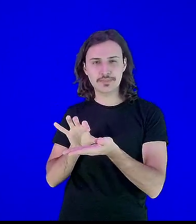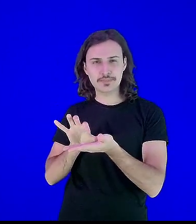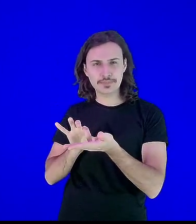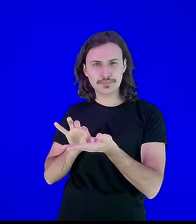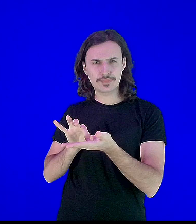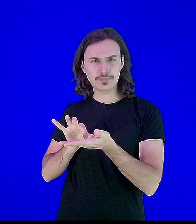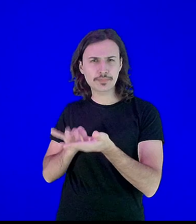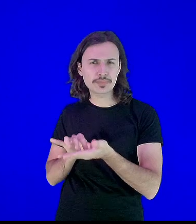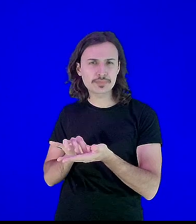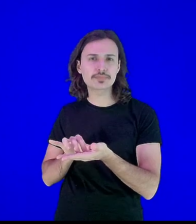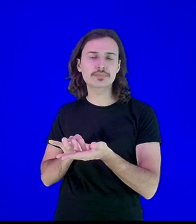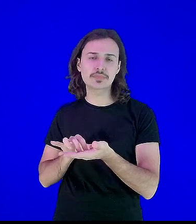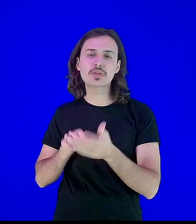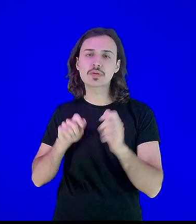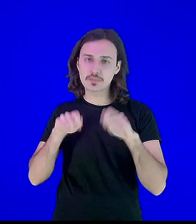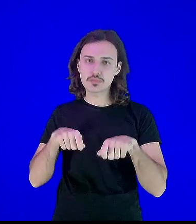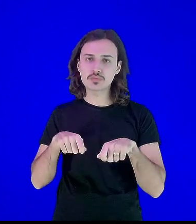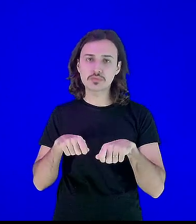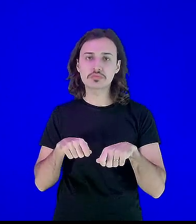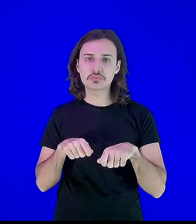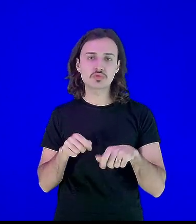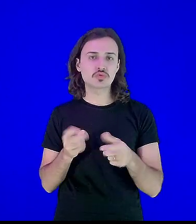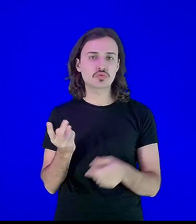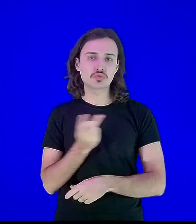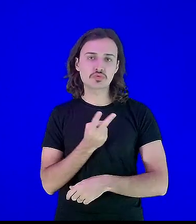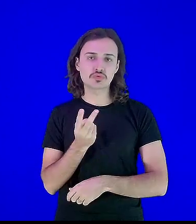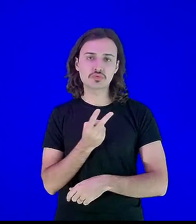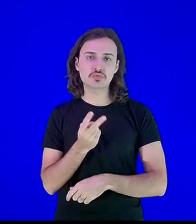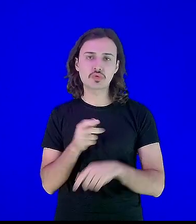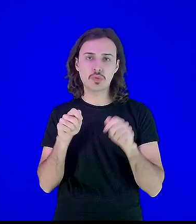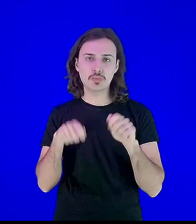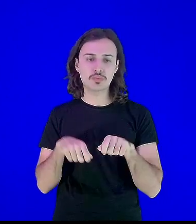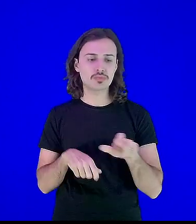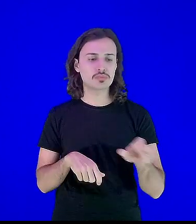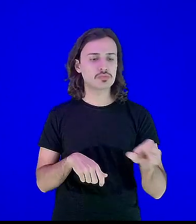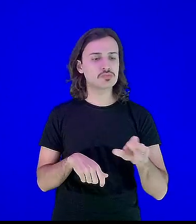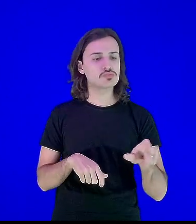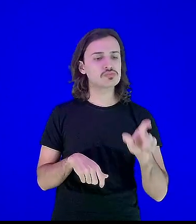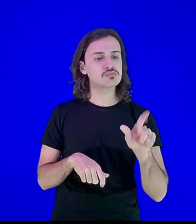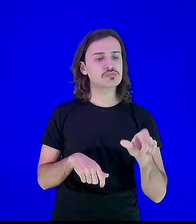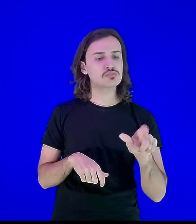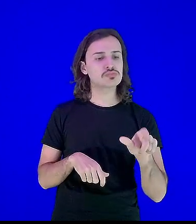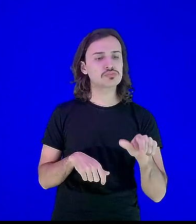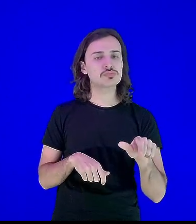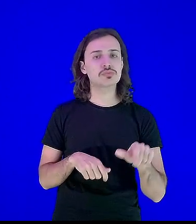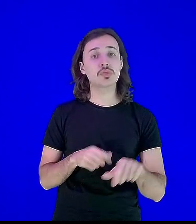I'm going to click on the page again, hit "control" "command" "p"